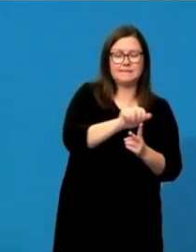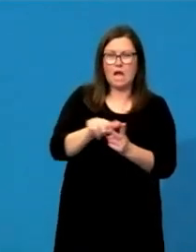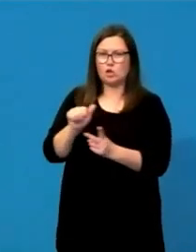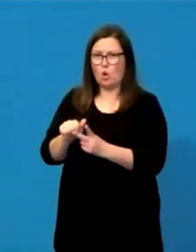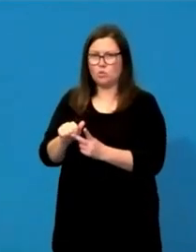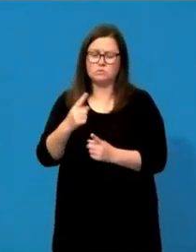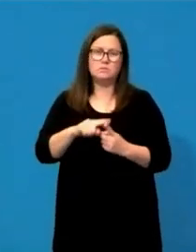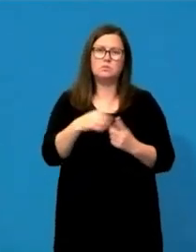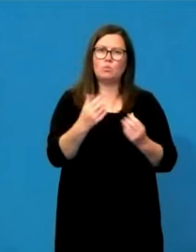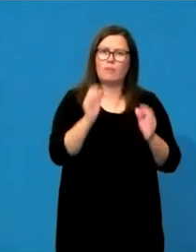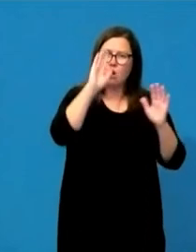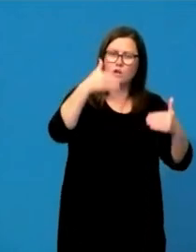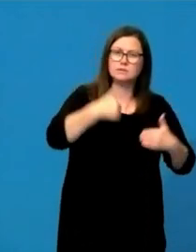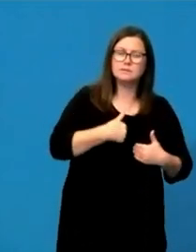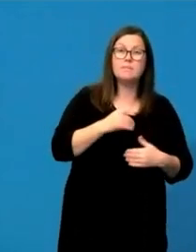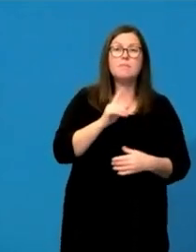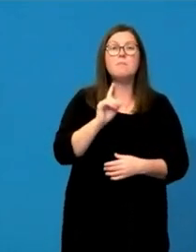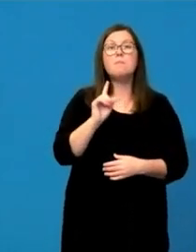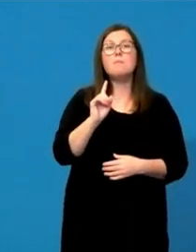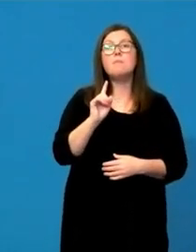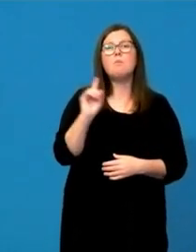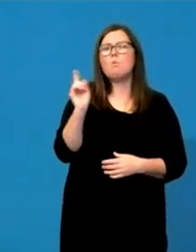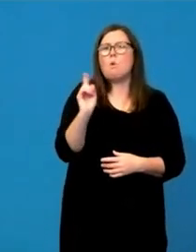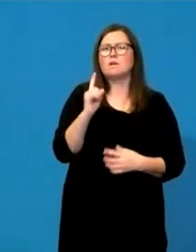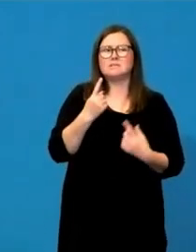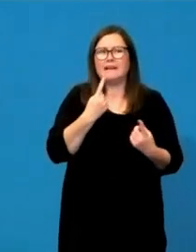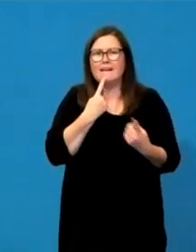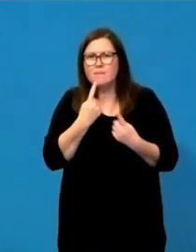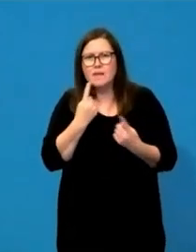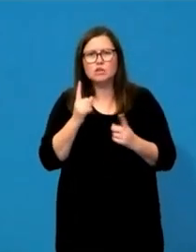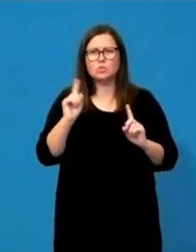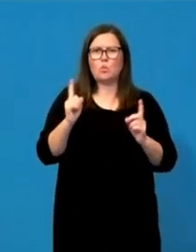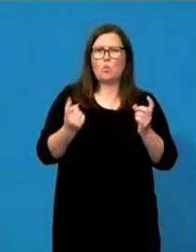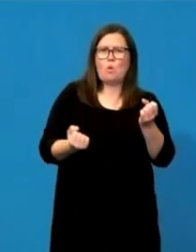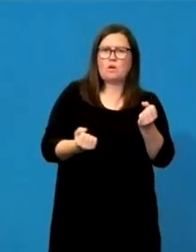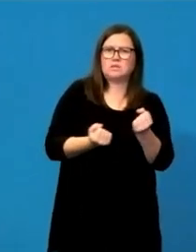information or what kind of information or support were you referred to or were you